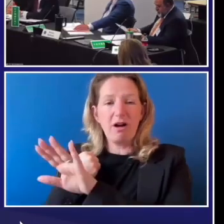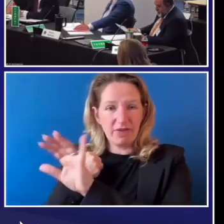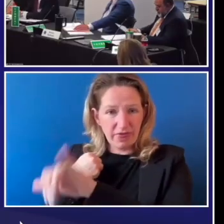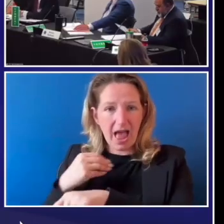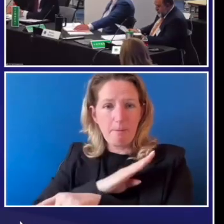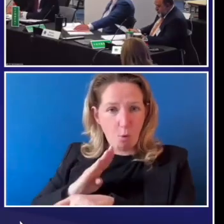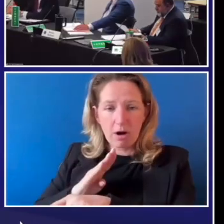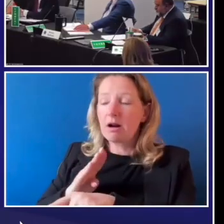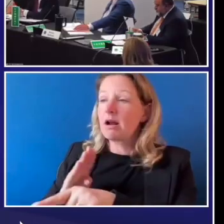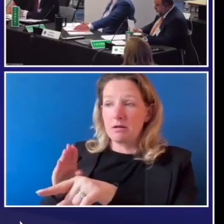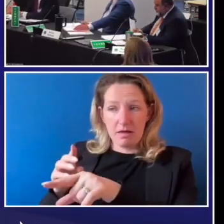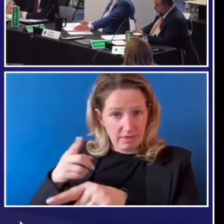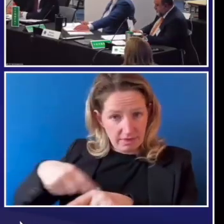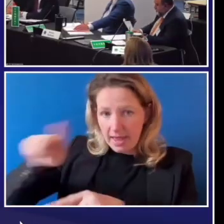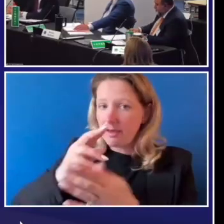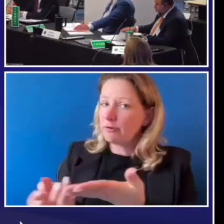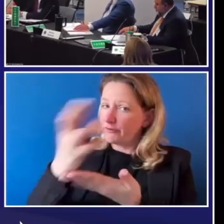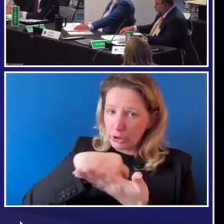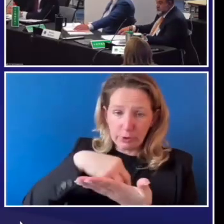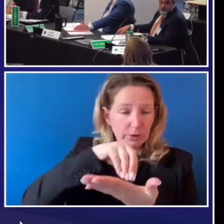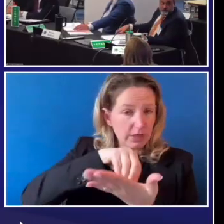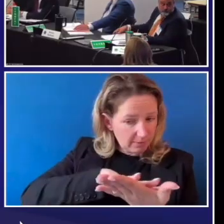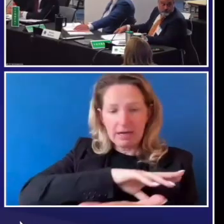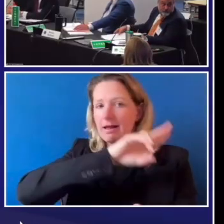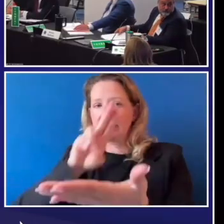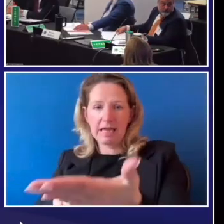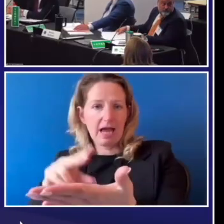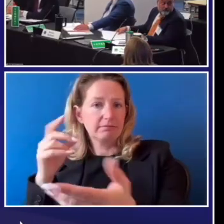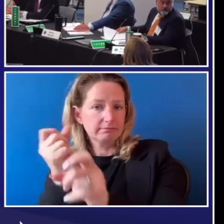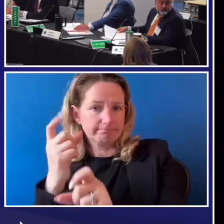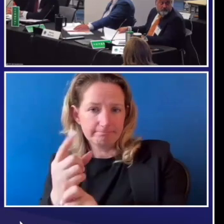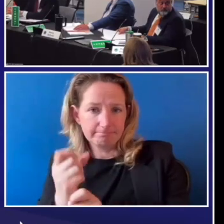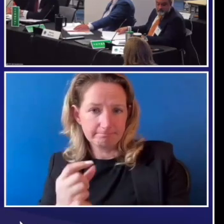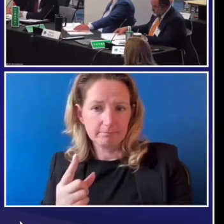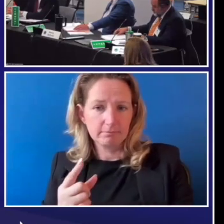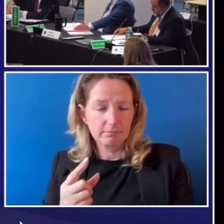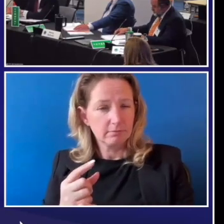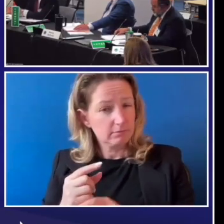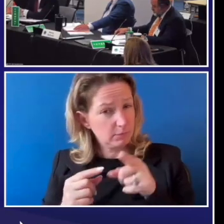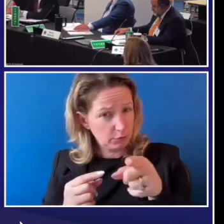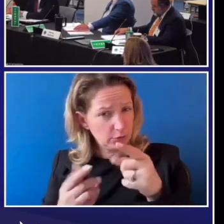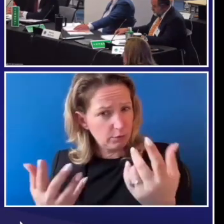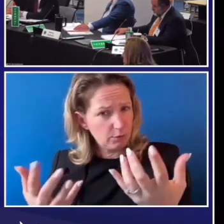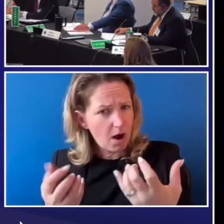they have reviewed the document and signed it for this that year. Are you looking for anything more complicated or onerous than that?